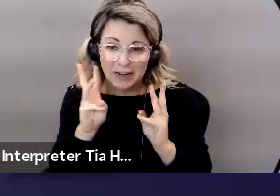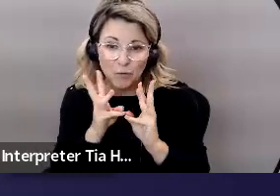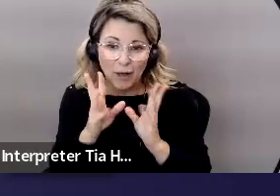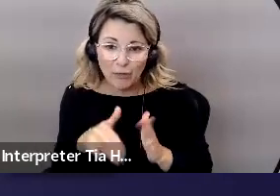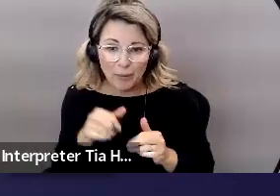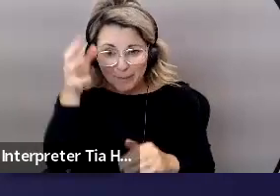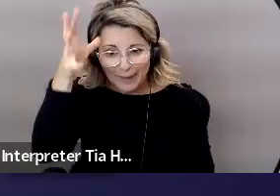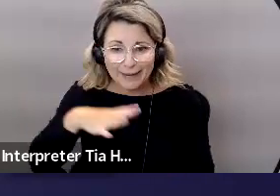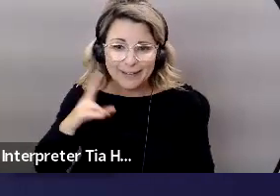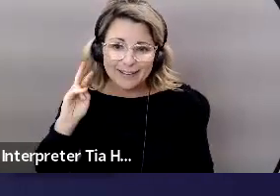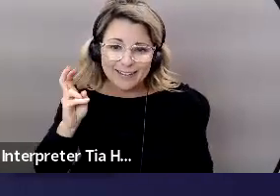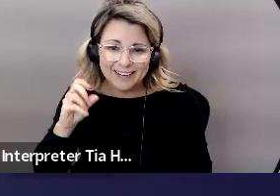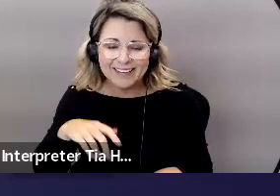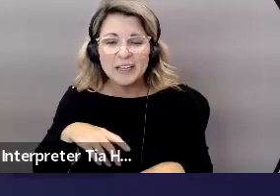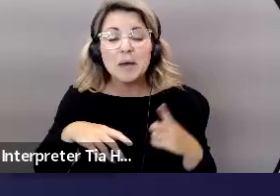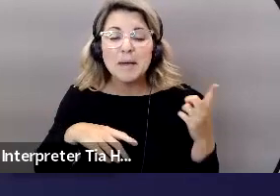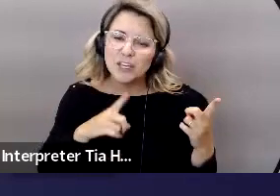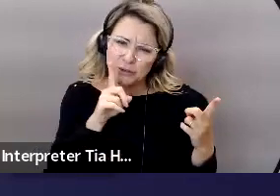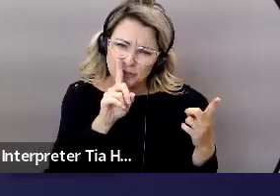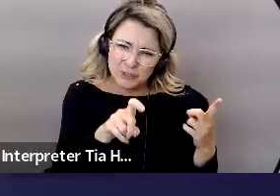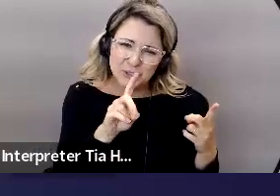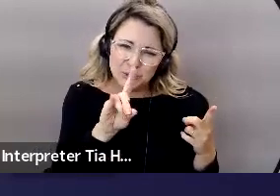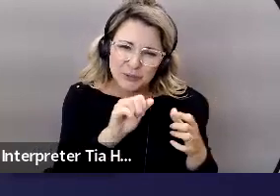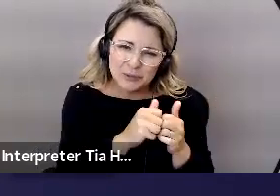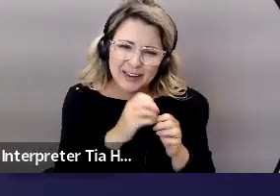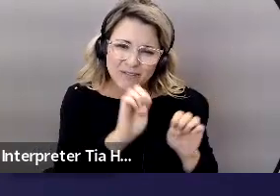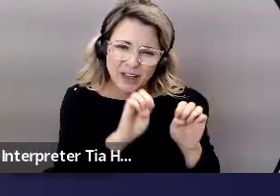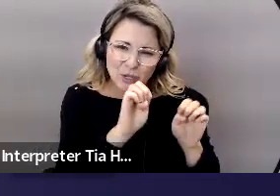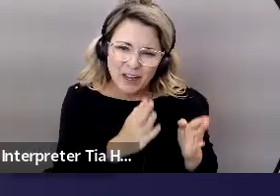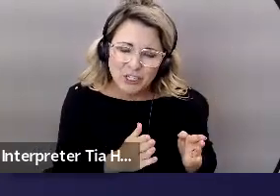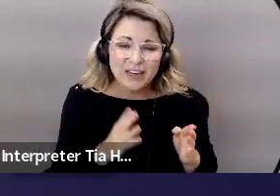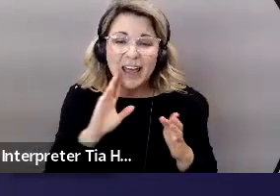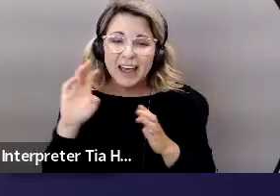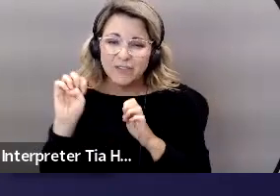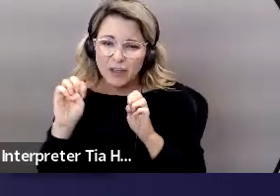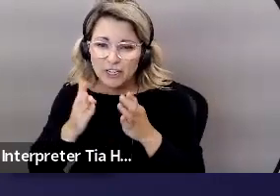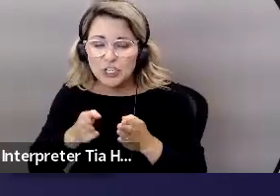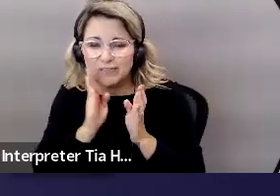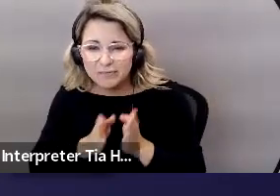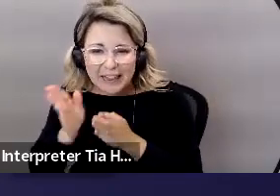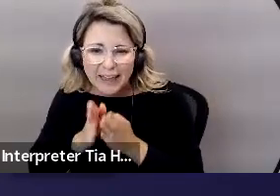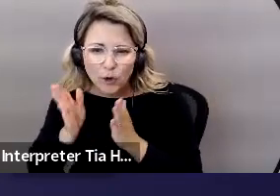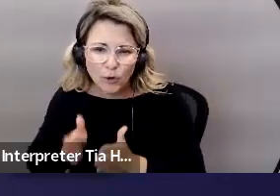evaluation plan to know whether your project met its intended objectives, right? Dr. Leslie: Yeah,